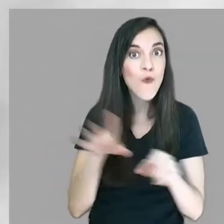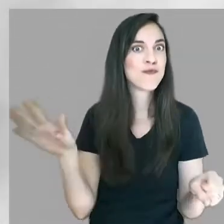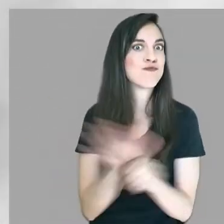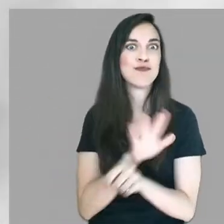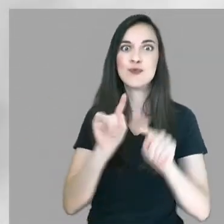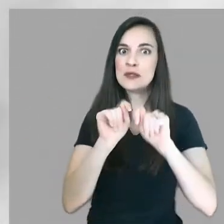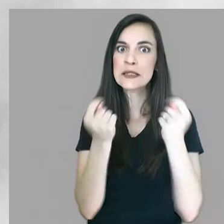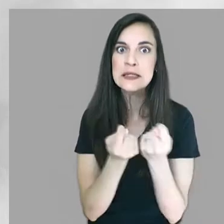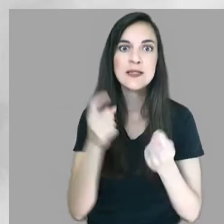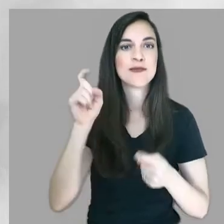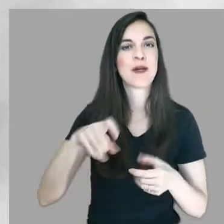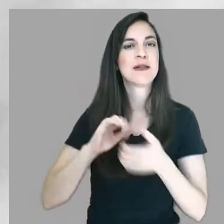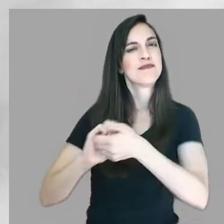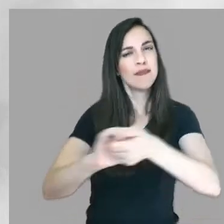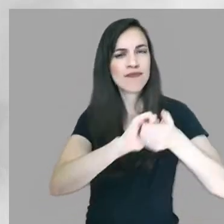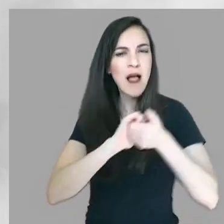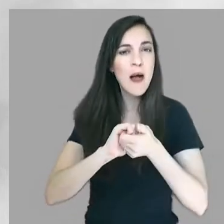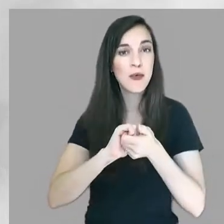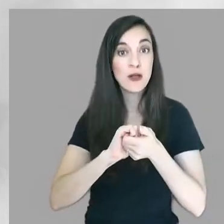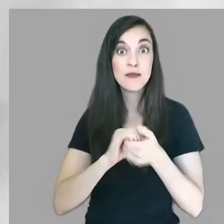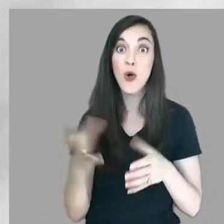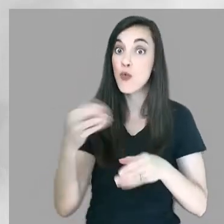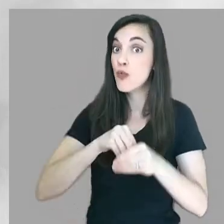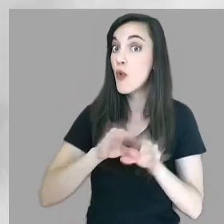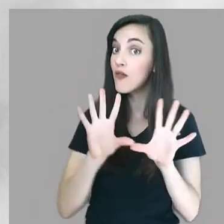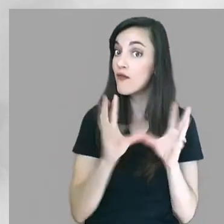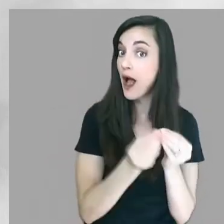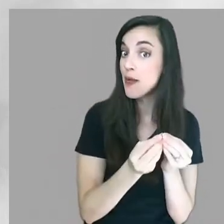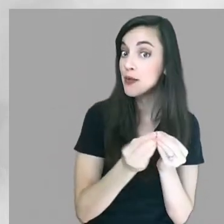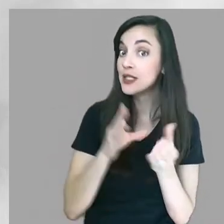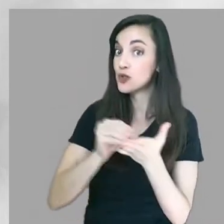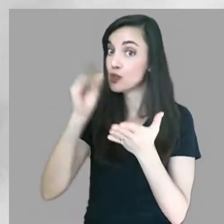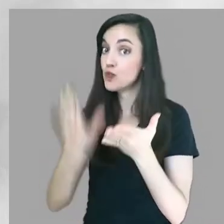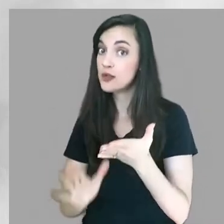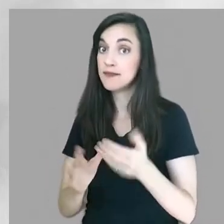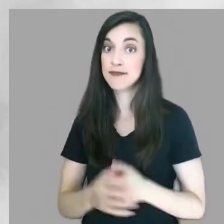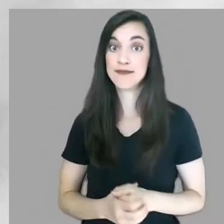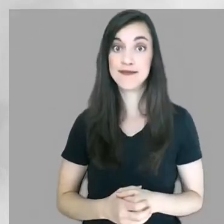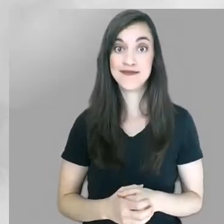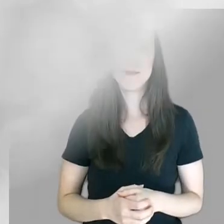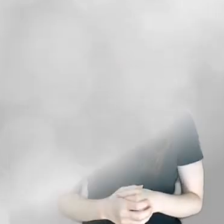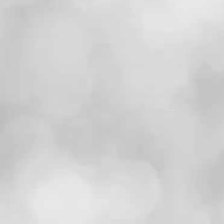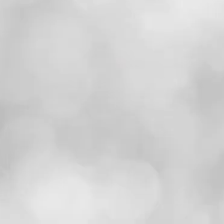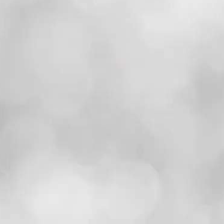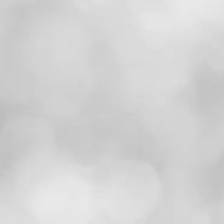Collaboration involves the ENTIRE team (including the family and student).